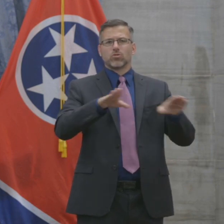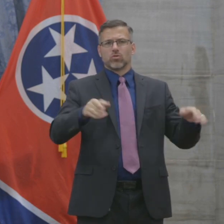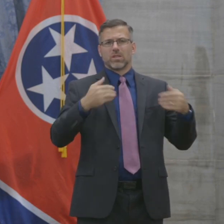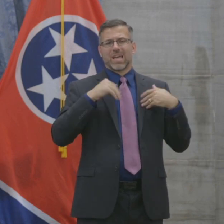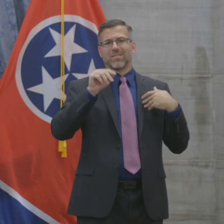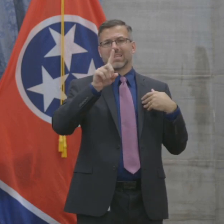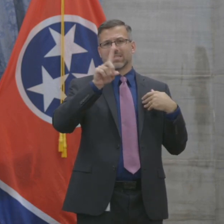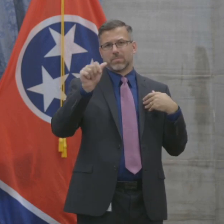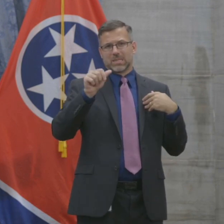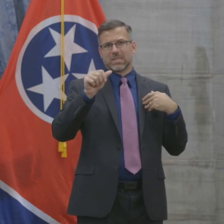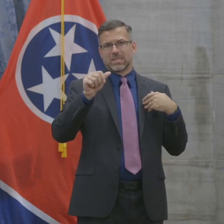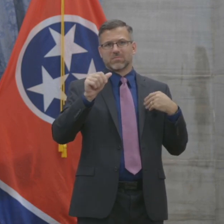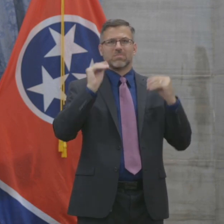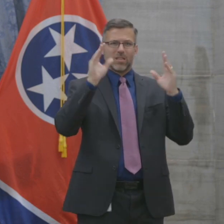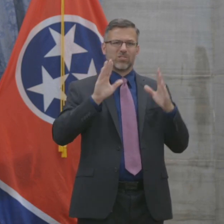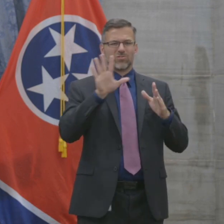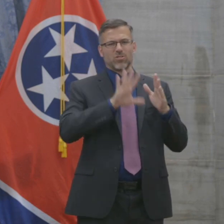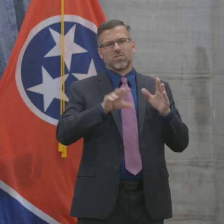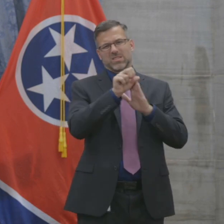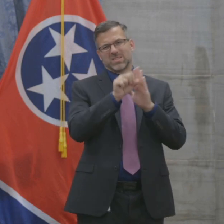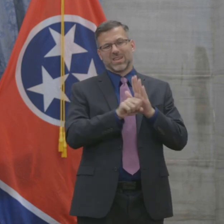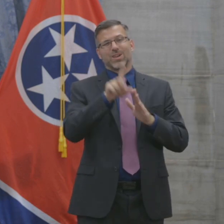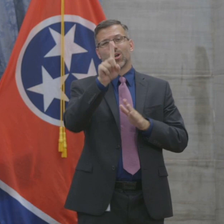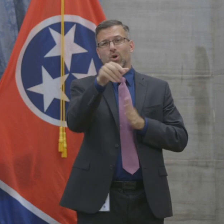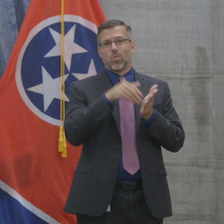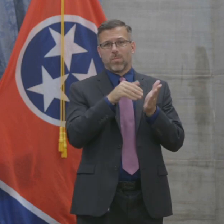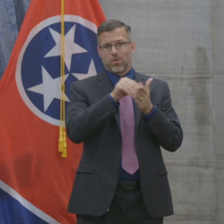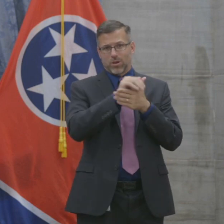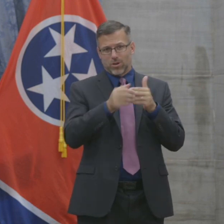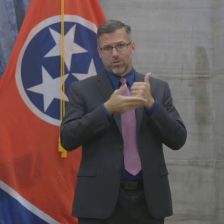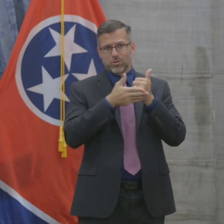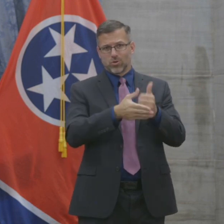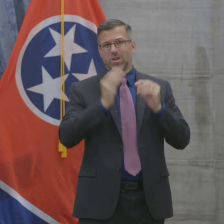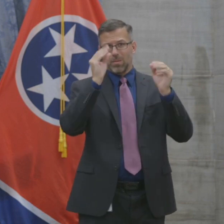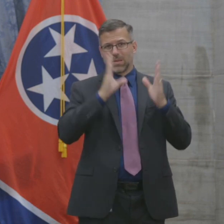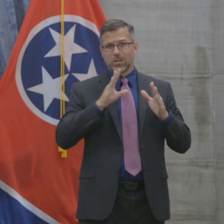instruction. That will continue to be a priority and we'll build